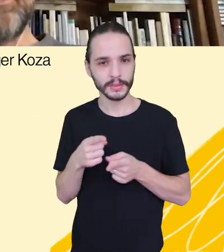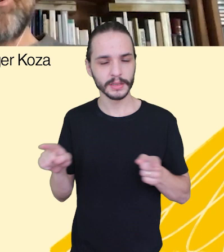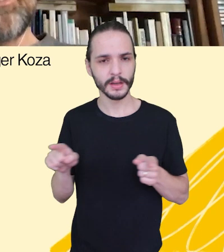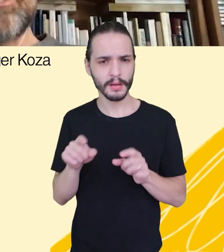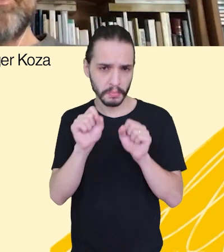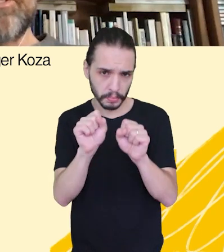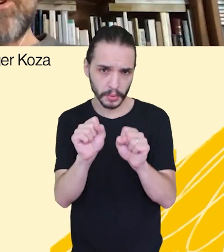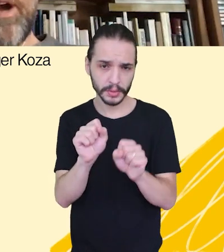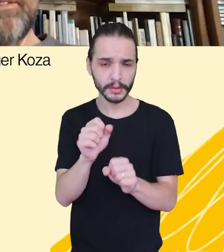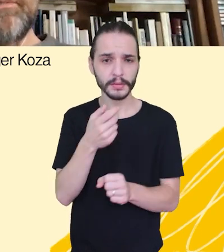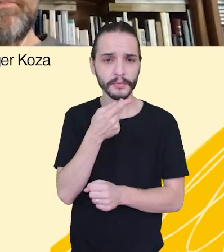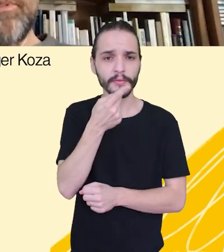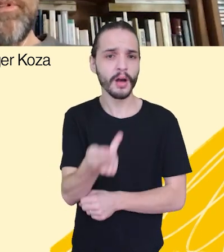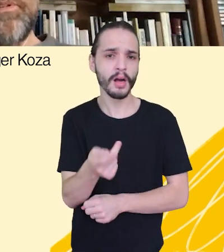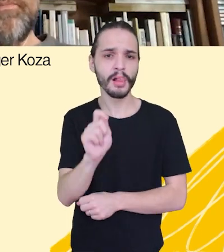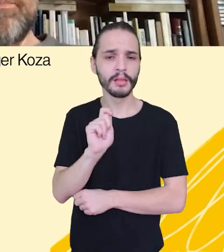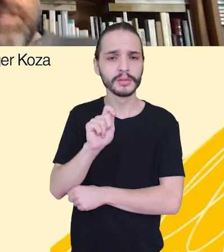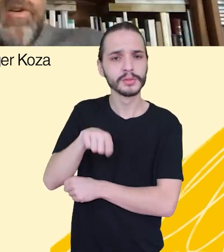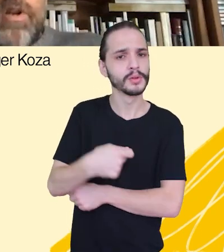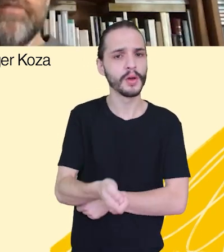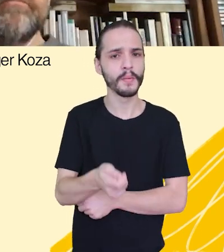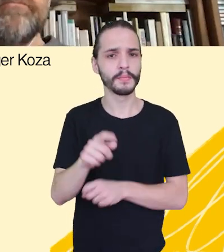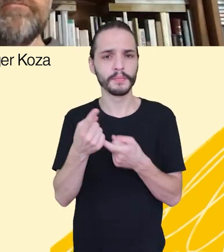Because itís quite singular.